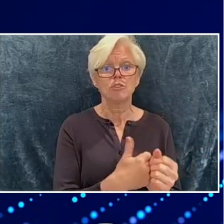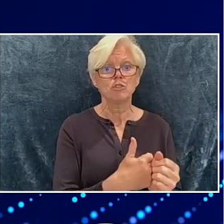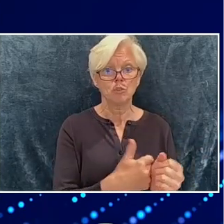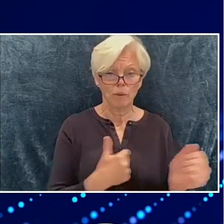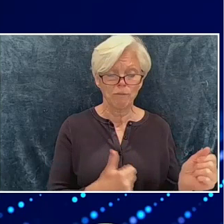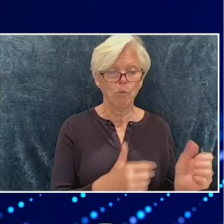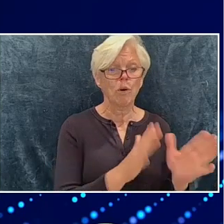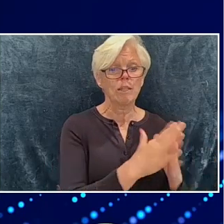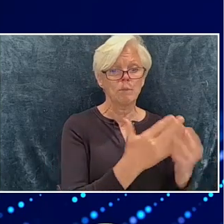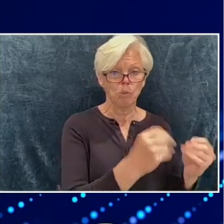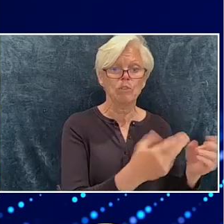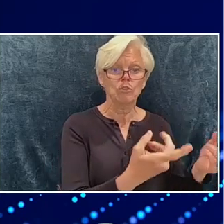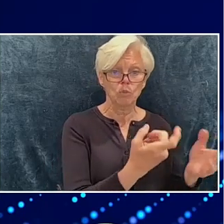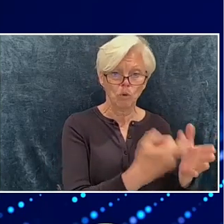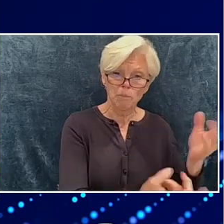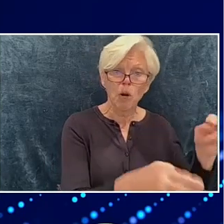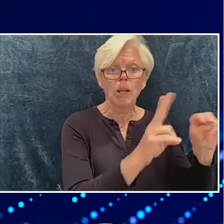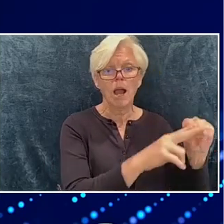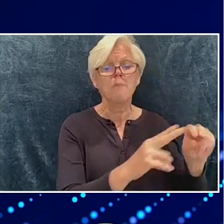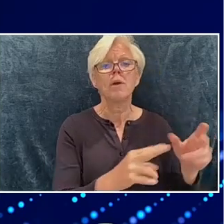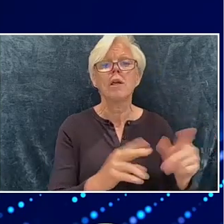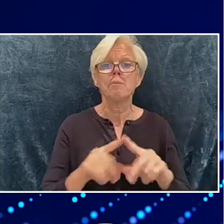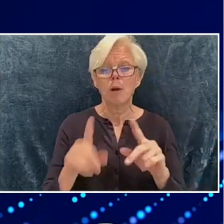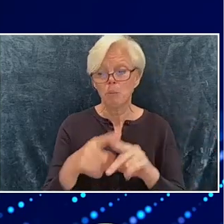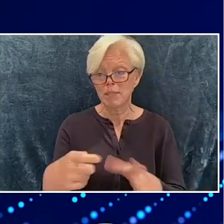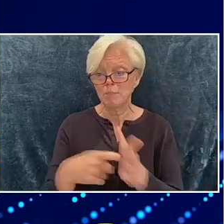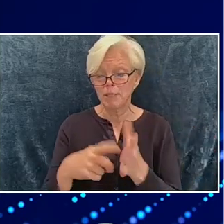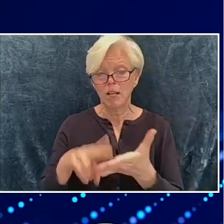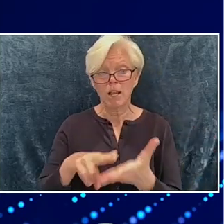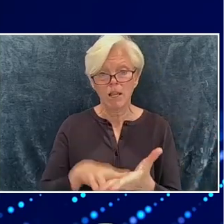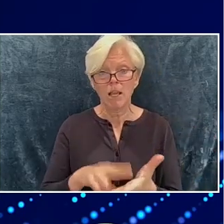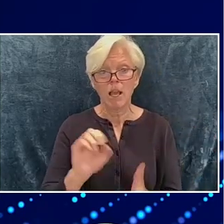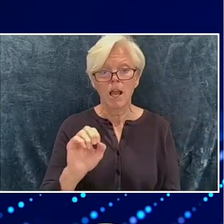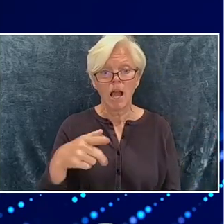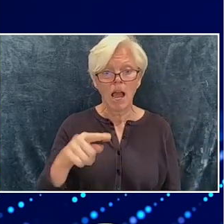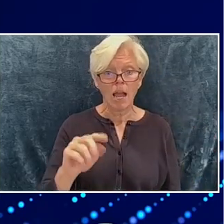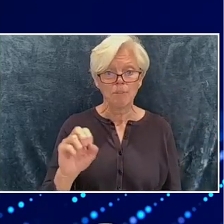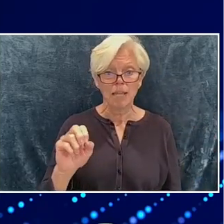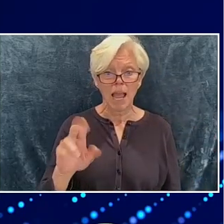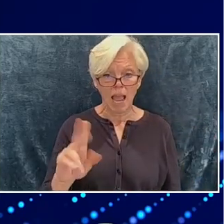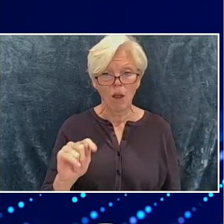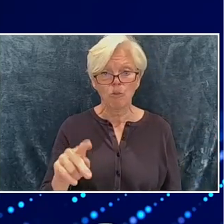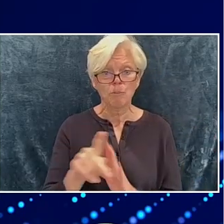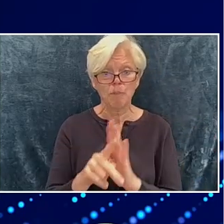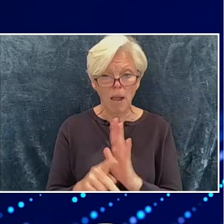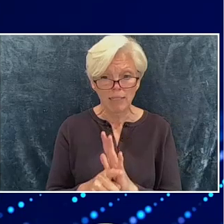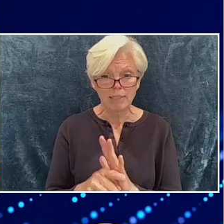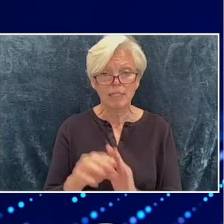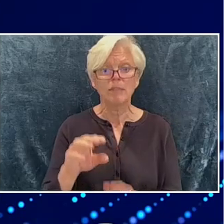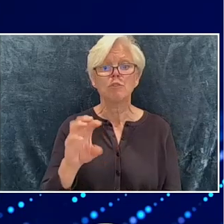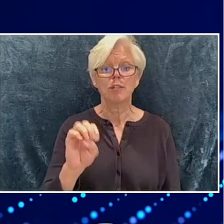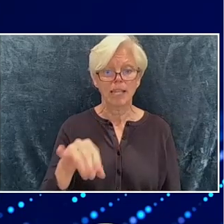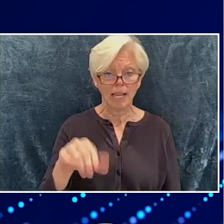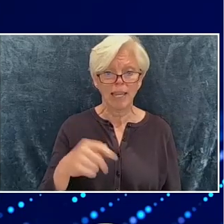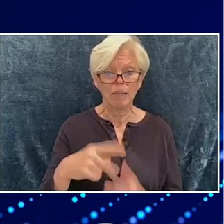However, with the mandatory enrollment and opt-out policies of the EA & IA programs, purchasing behavior is flipped, with over